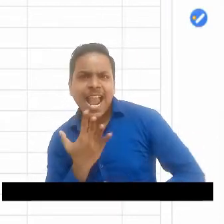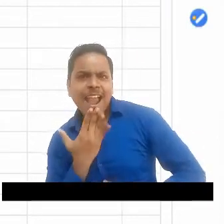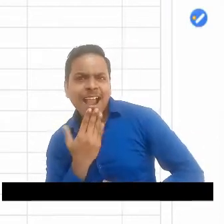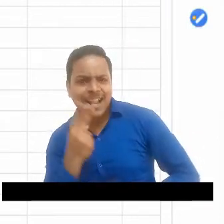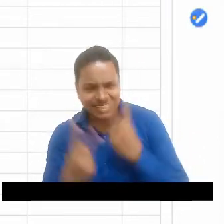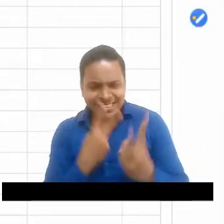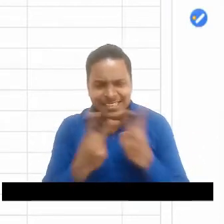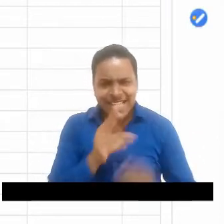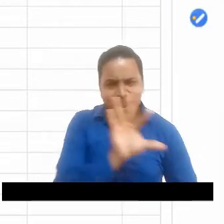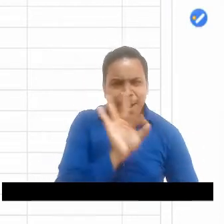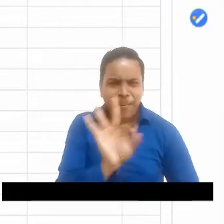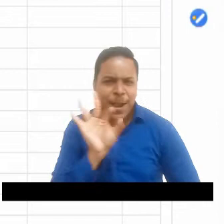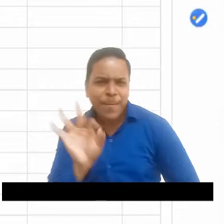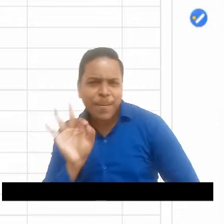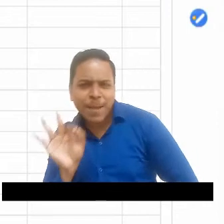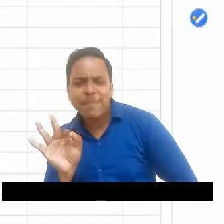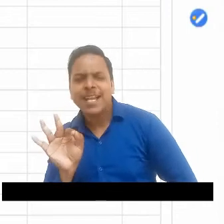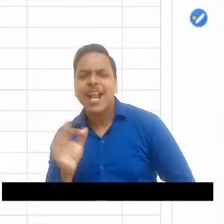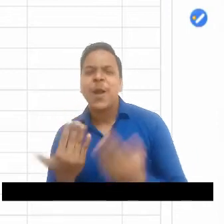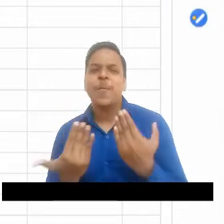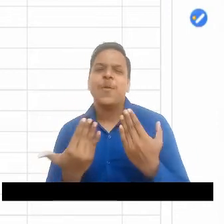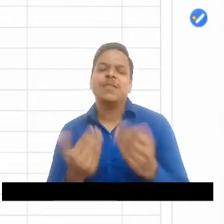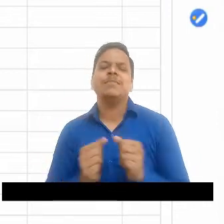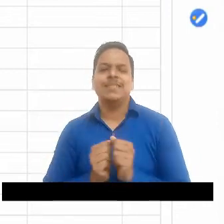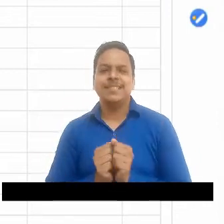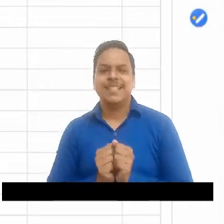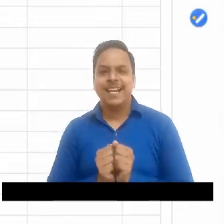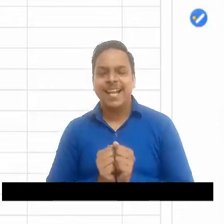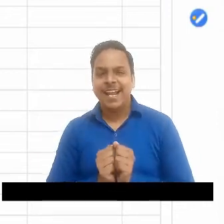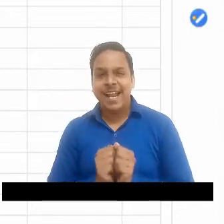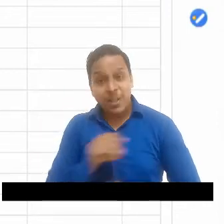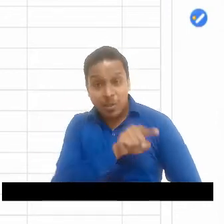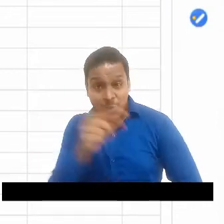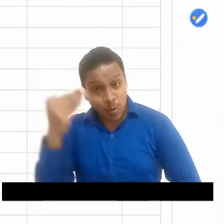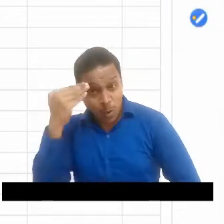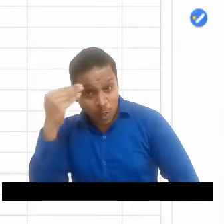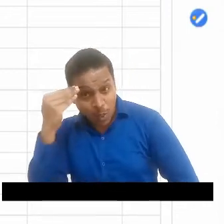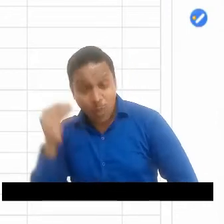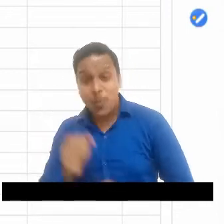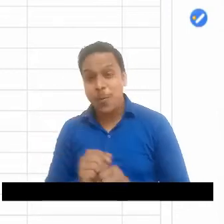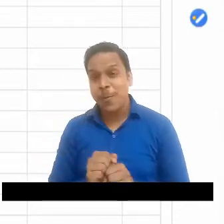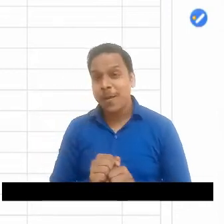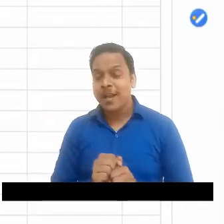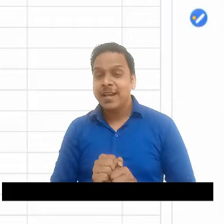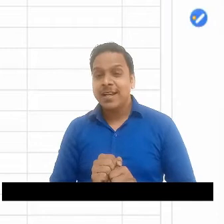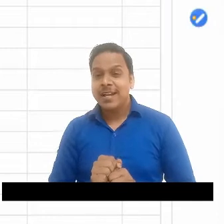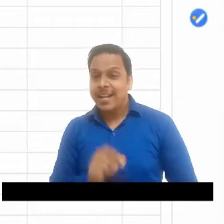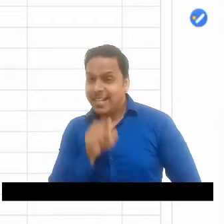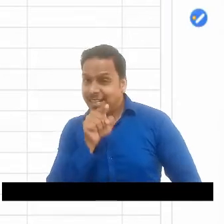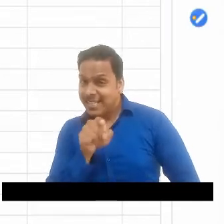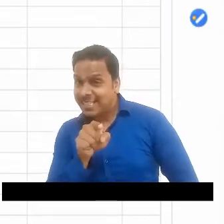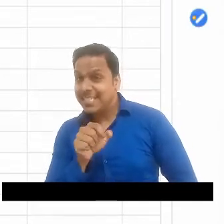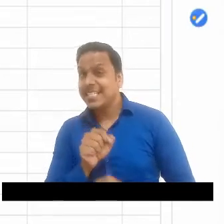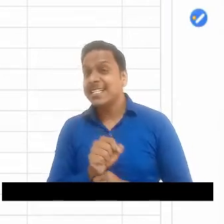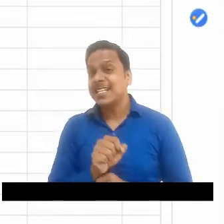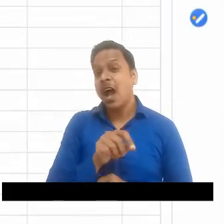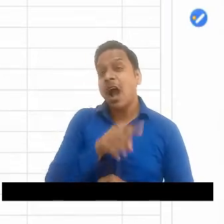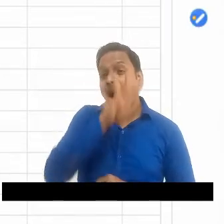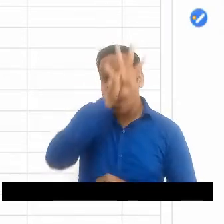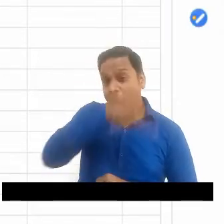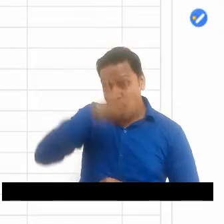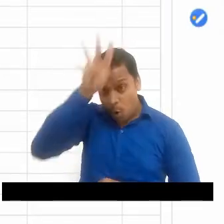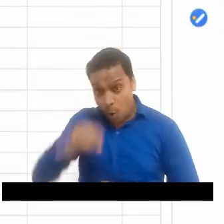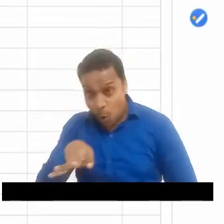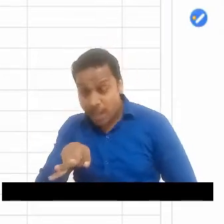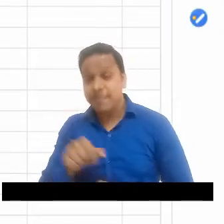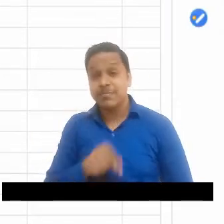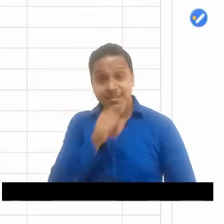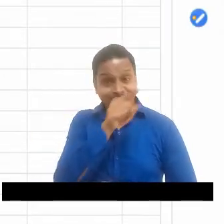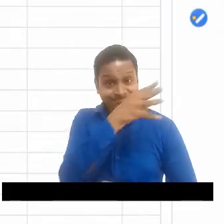up based on the color. Right? Now since you all know this is Column, these are all columns.